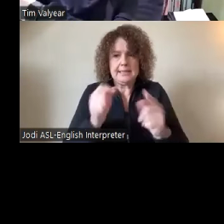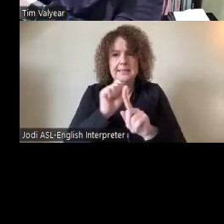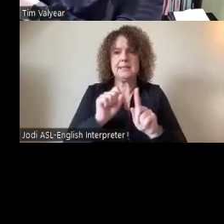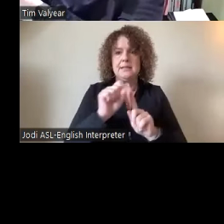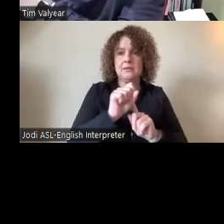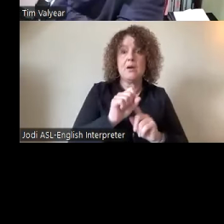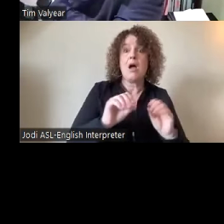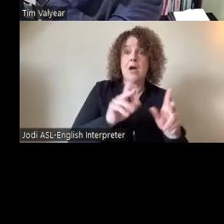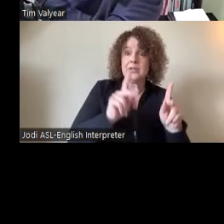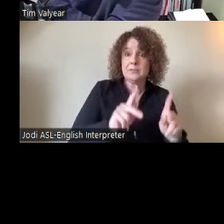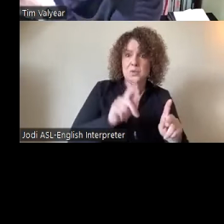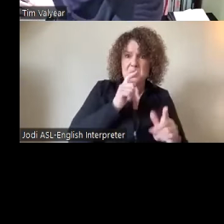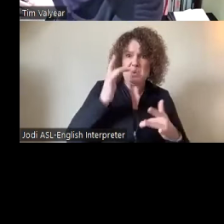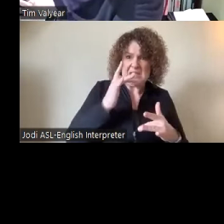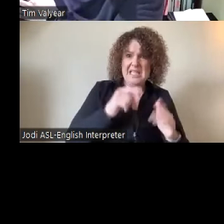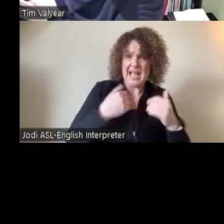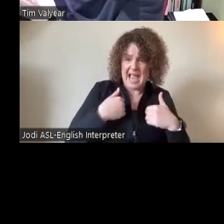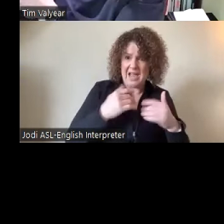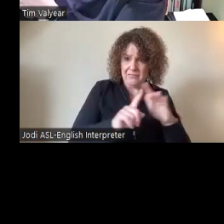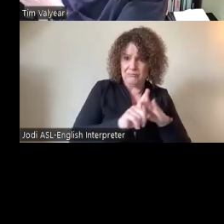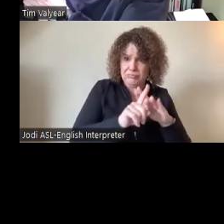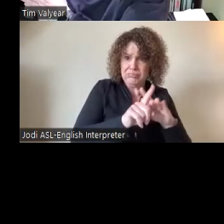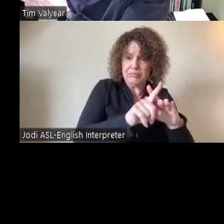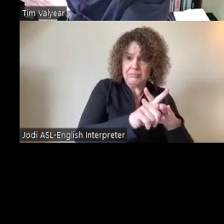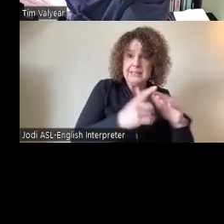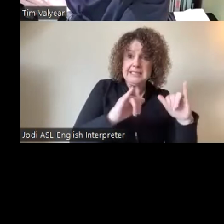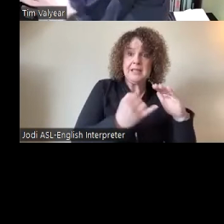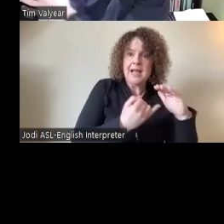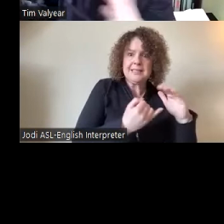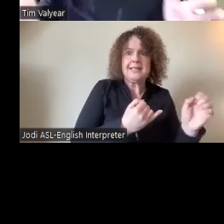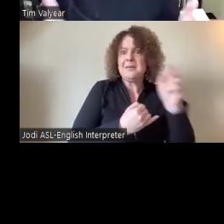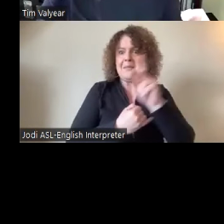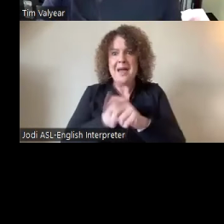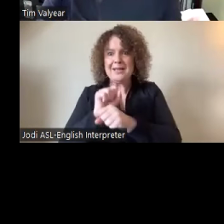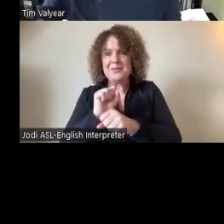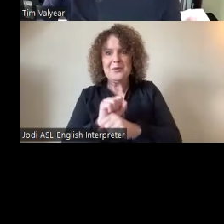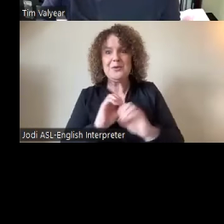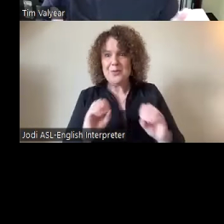how to bring people back to work. And this is in a best